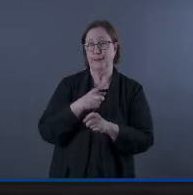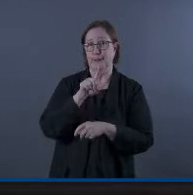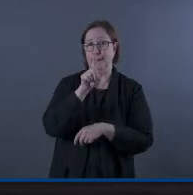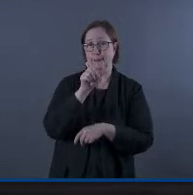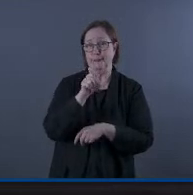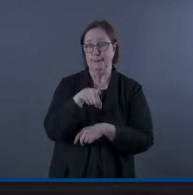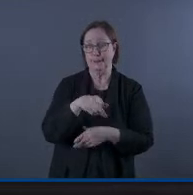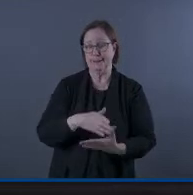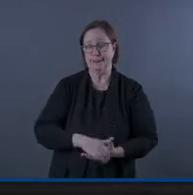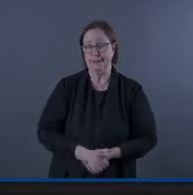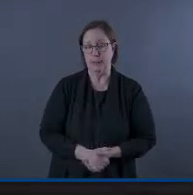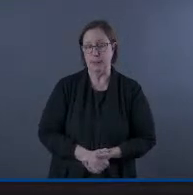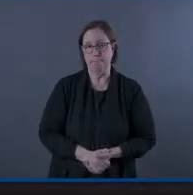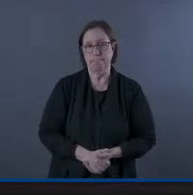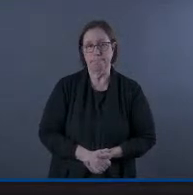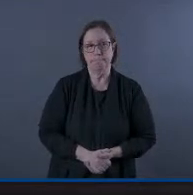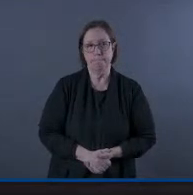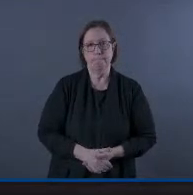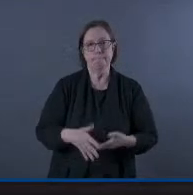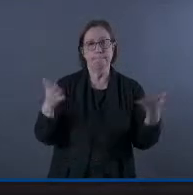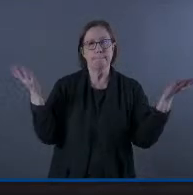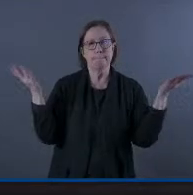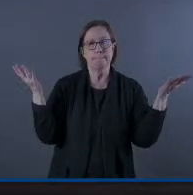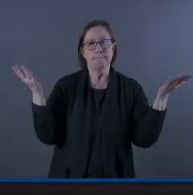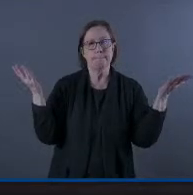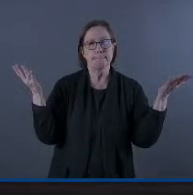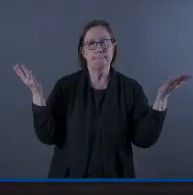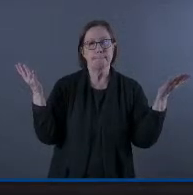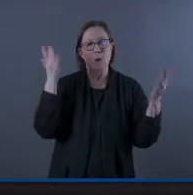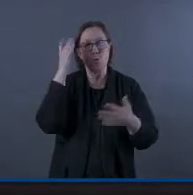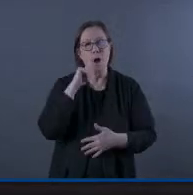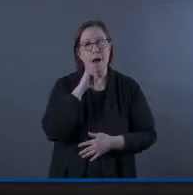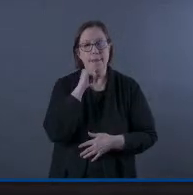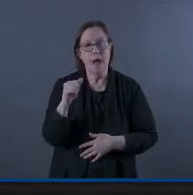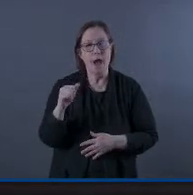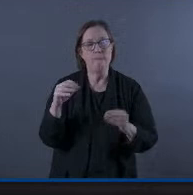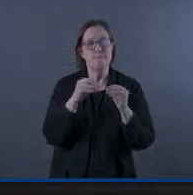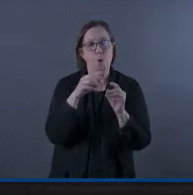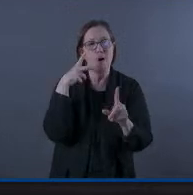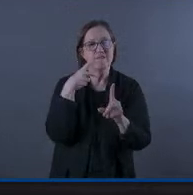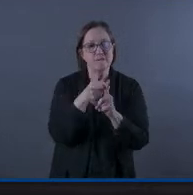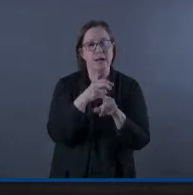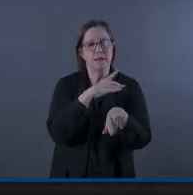Why isn't there more vaccine available and why is the supply inconsistent?